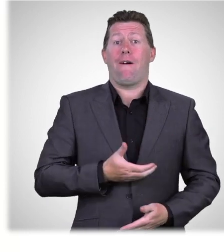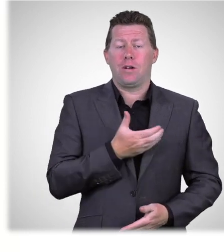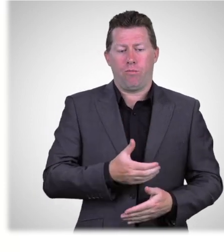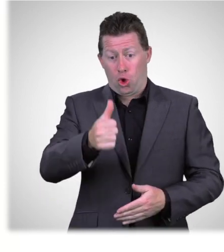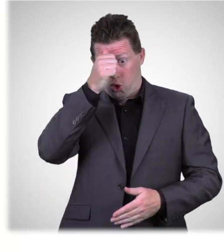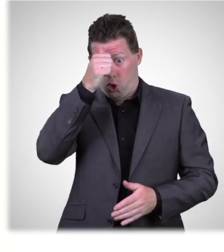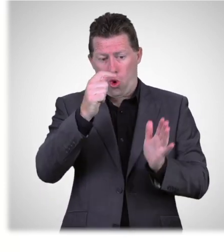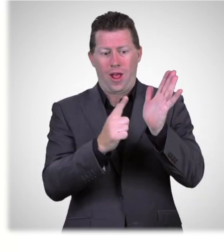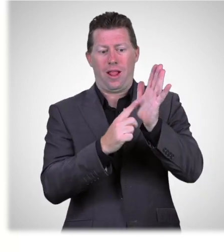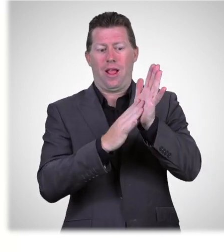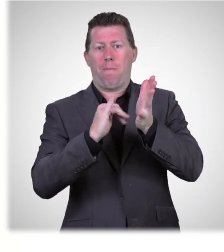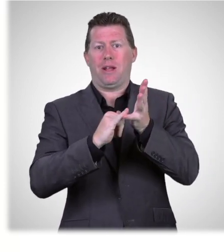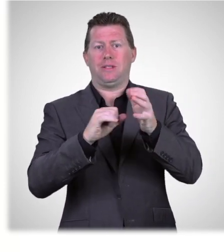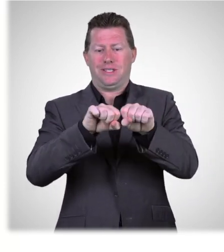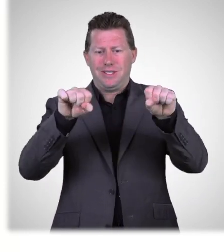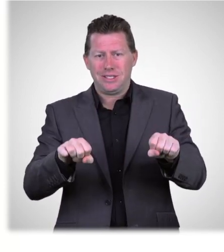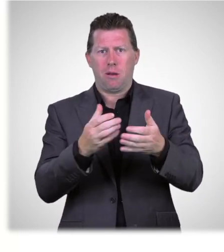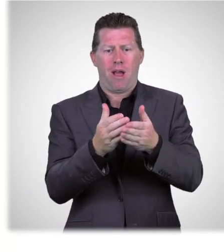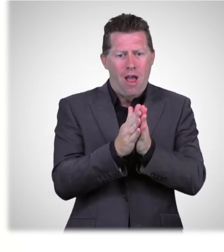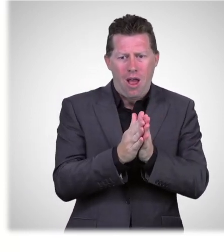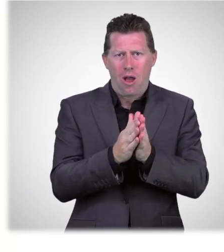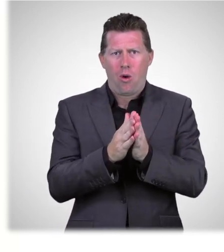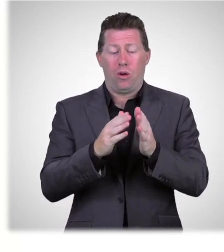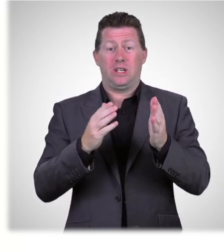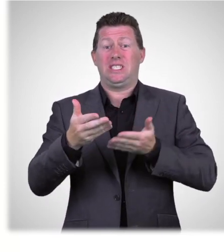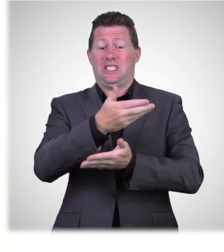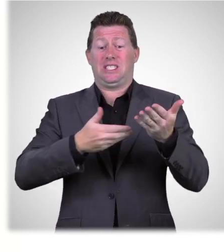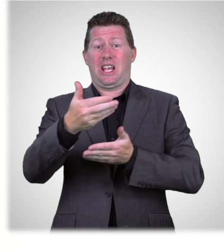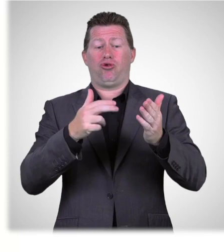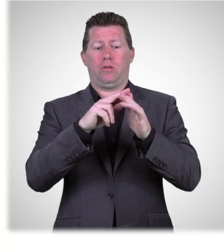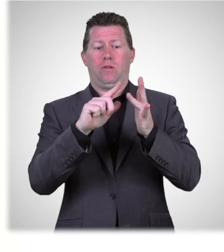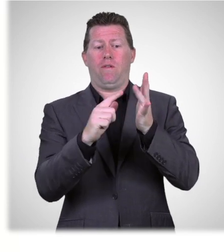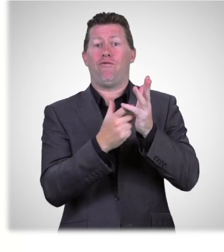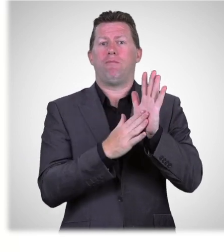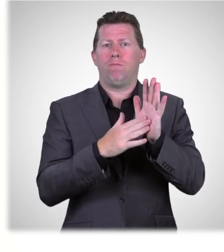by learning about discussion forums, so they're Certificate I and II students